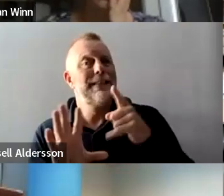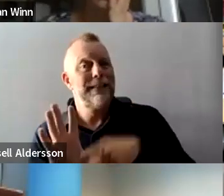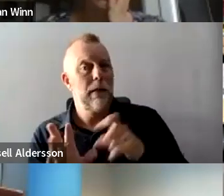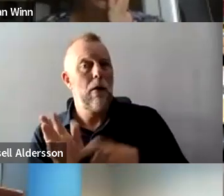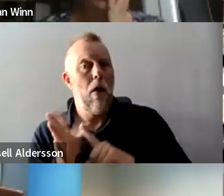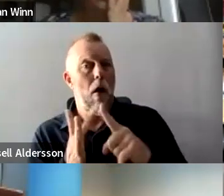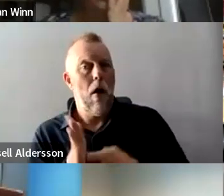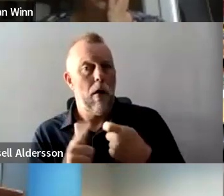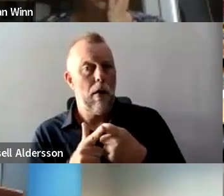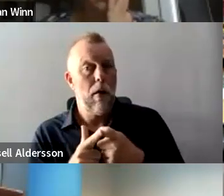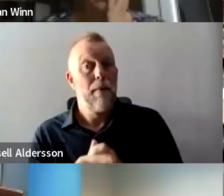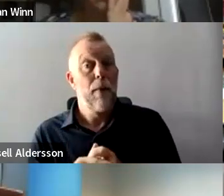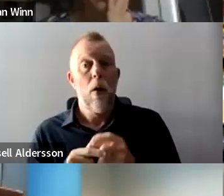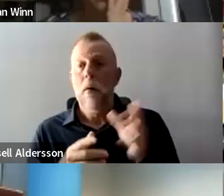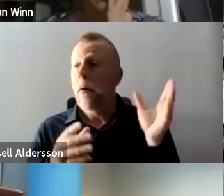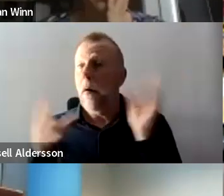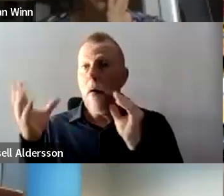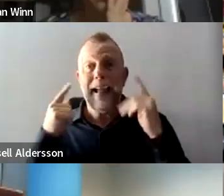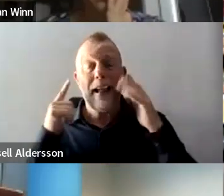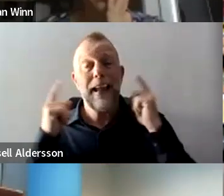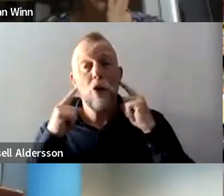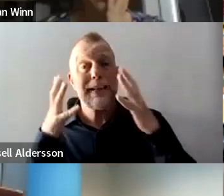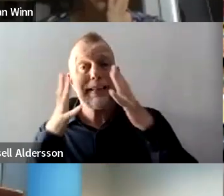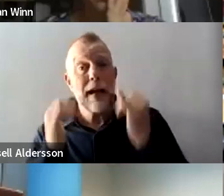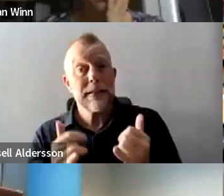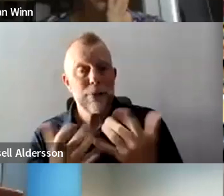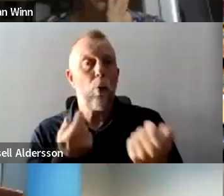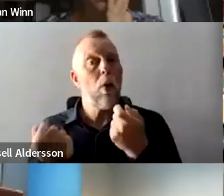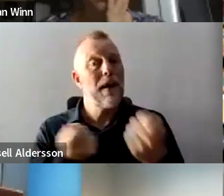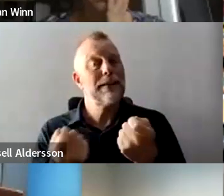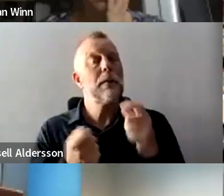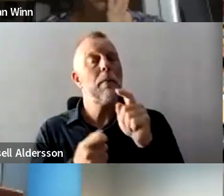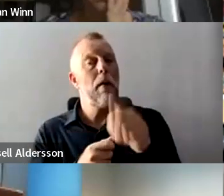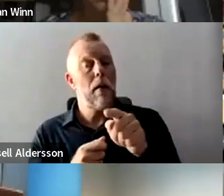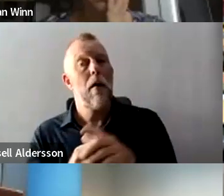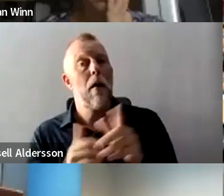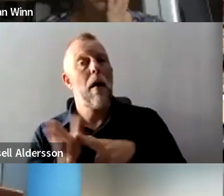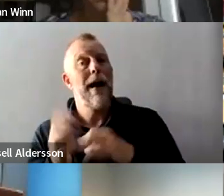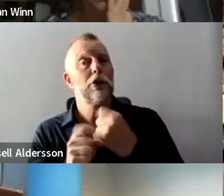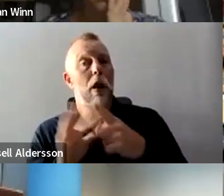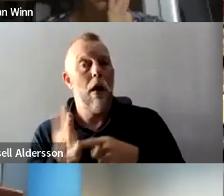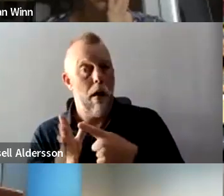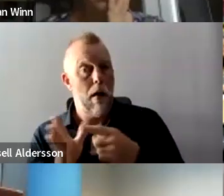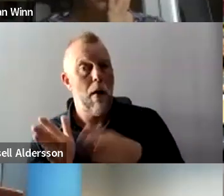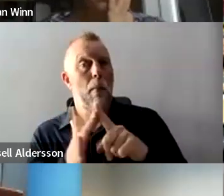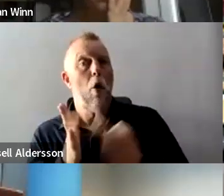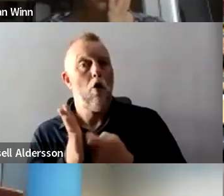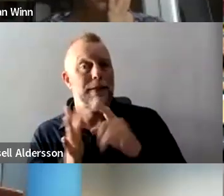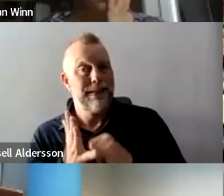The Auditory Perception and Hearing Testing was coordinated by Angela Morris. Acoustics and Physics of Sound